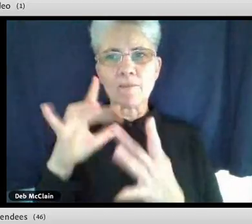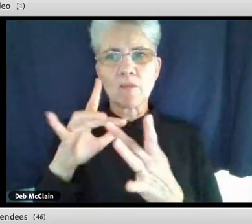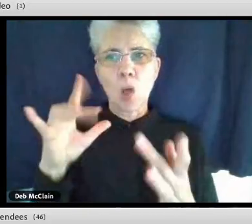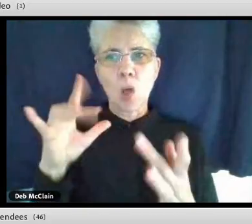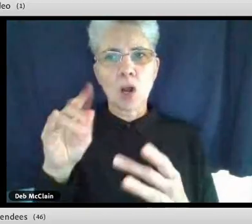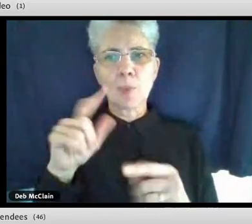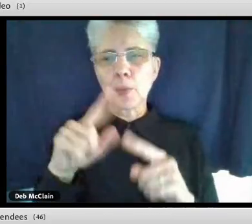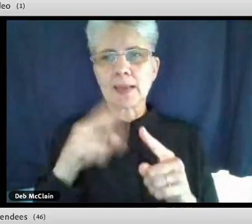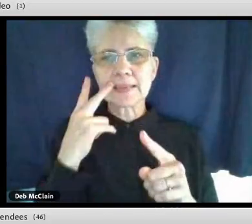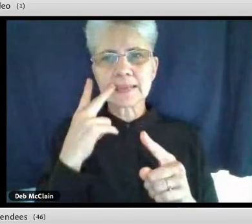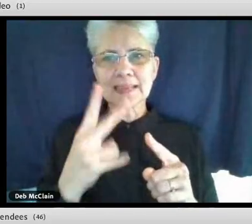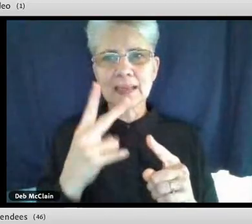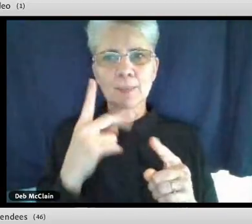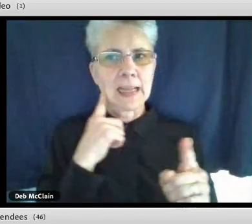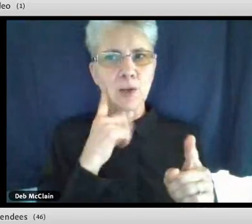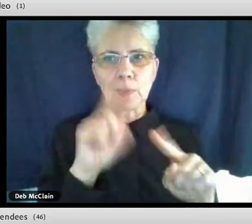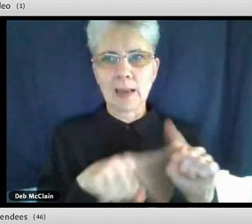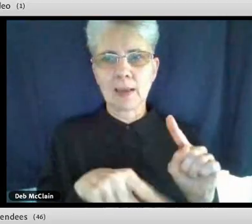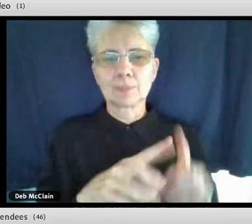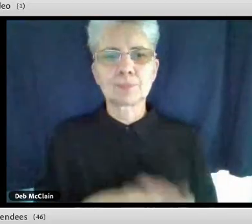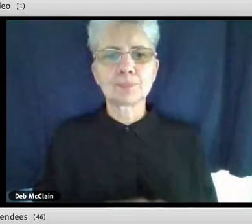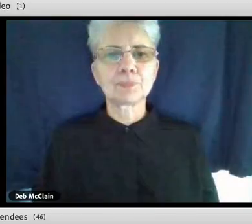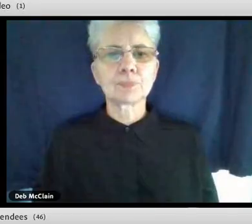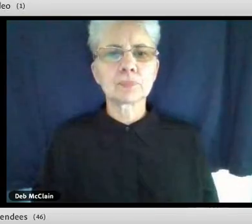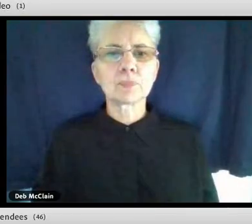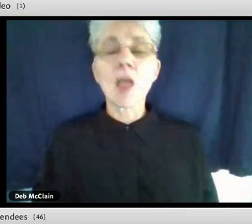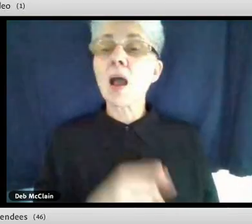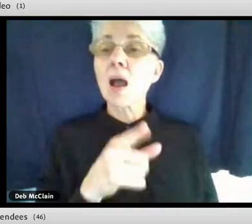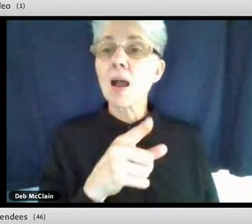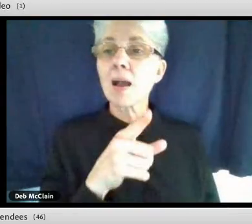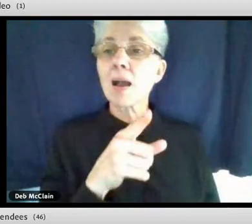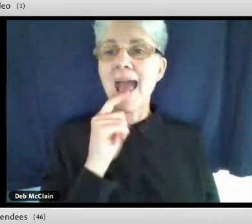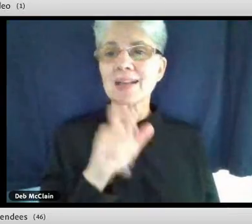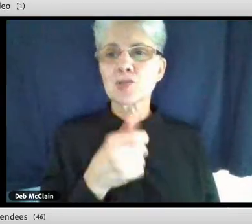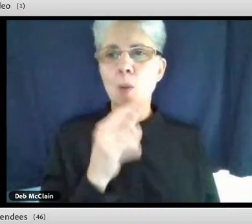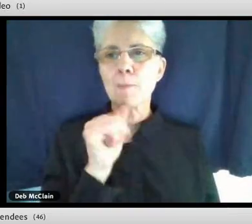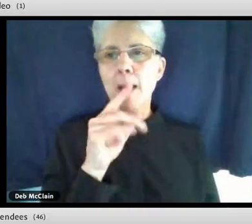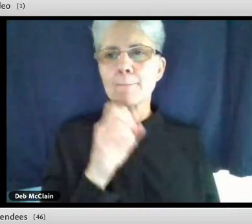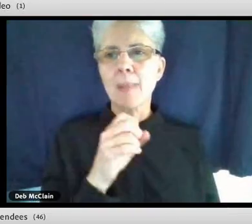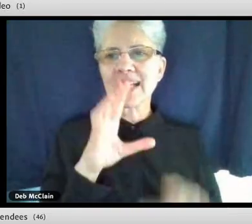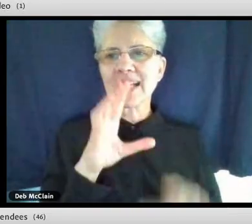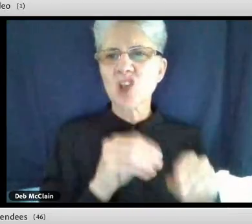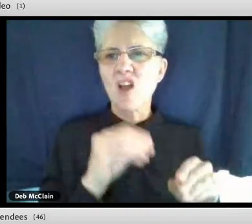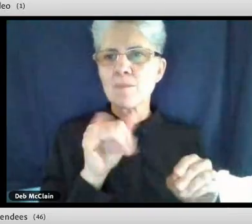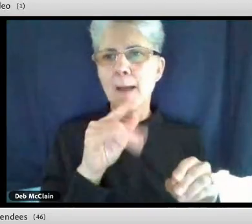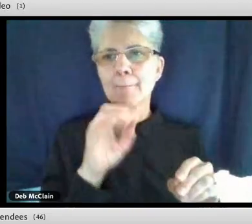I just had to turn my mic... It shut my mic down. It just completely tried to throw me for a loop.